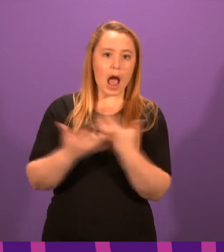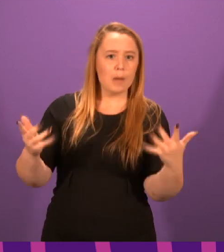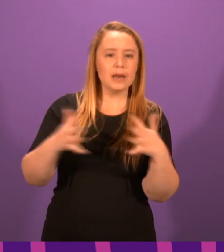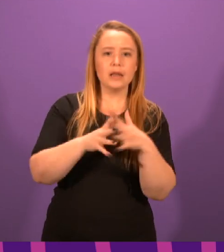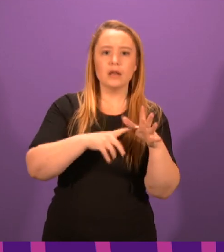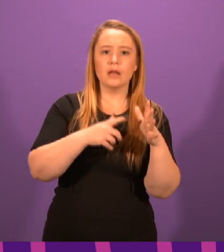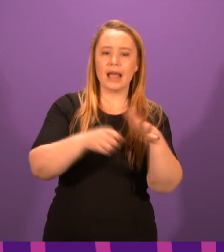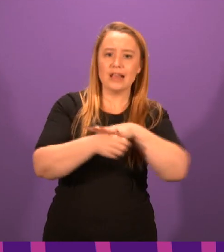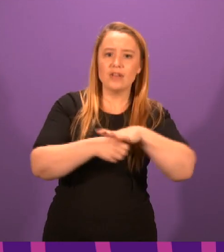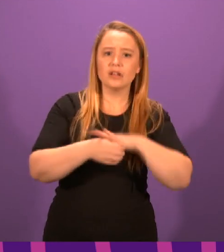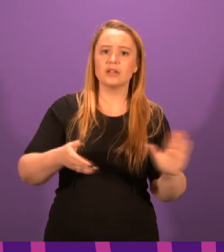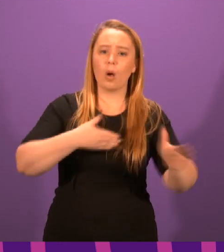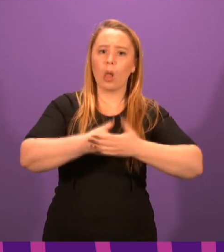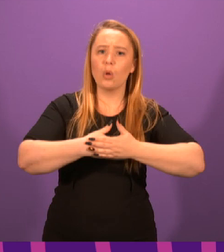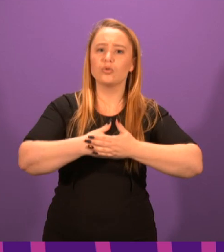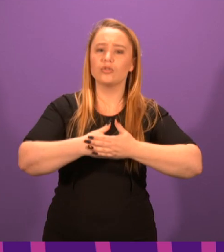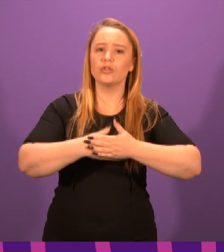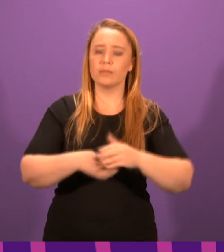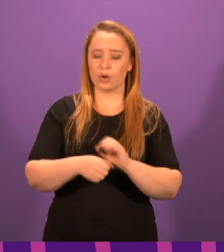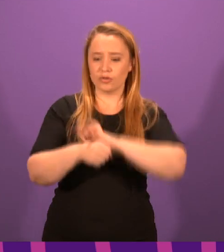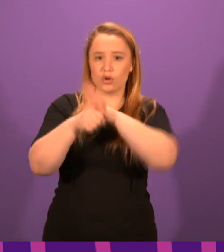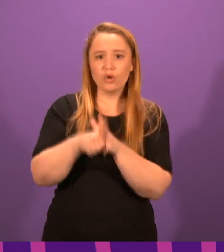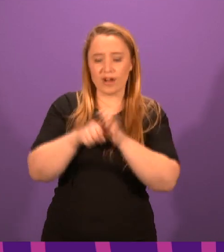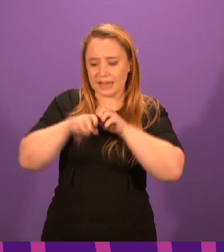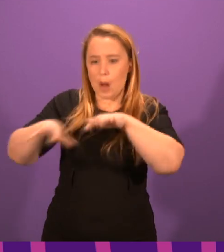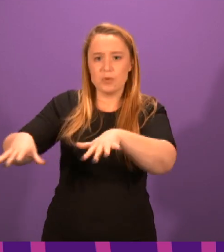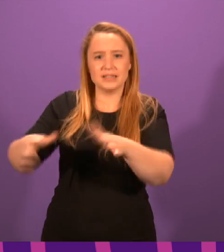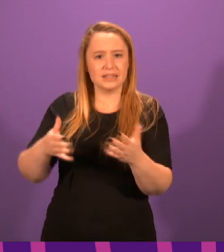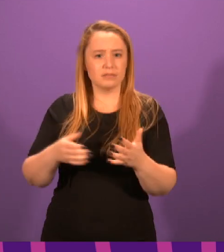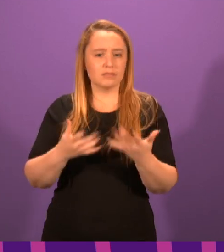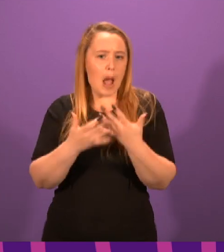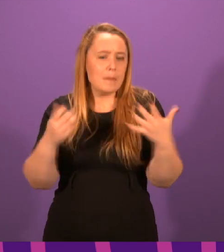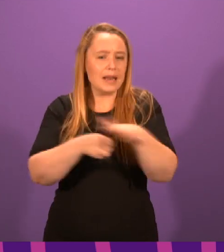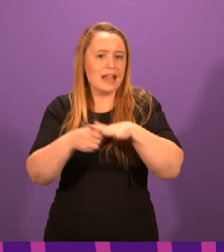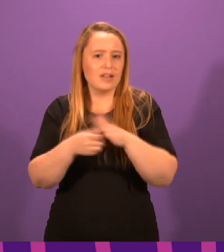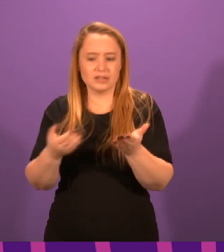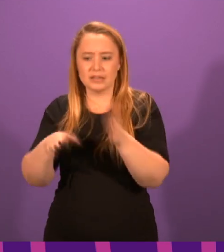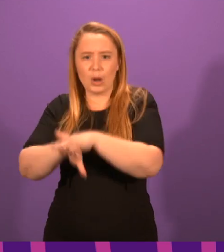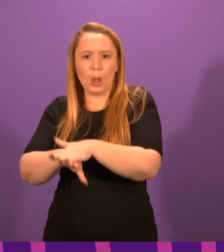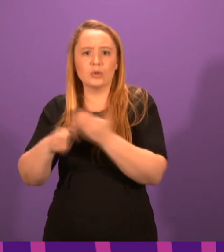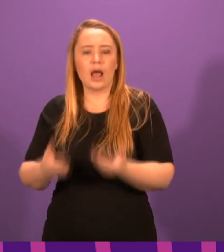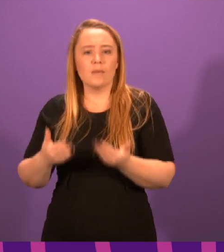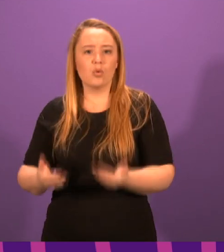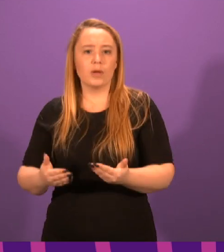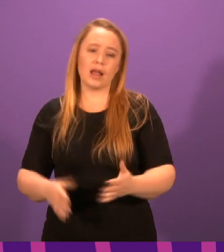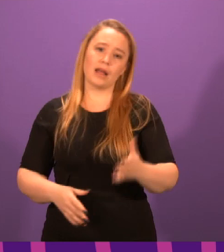currently closed due to Covid-19 outbreaks? Can she give further assurance that our hospitals